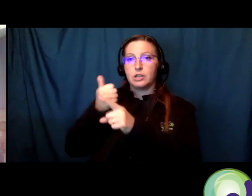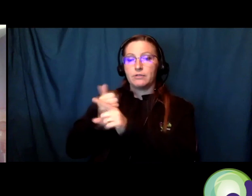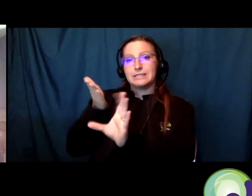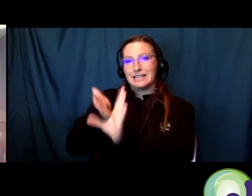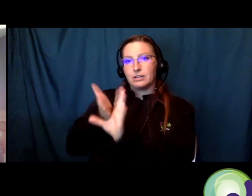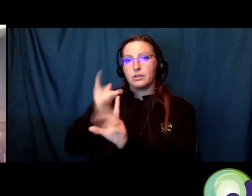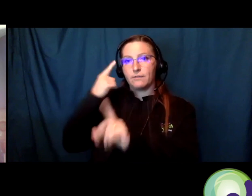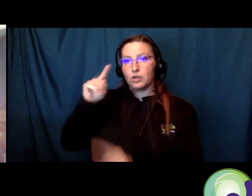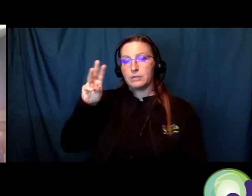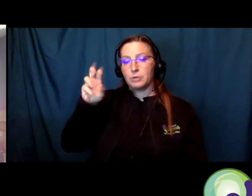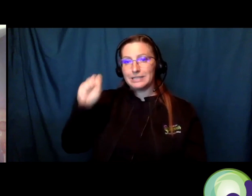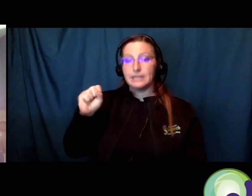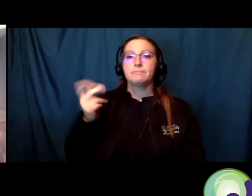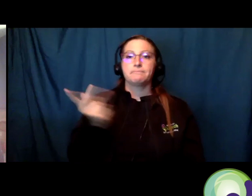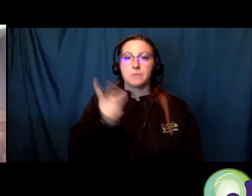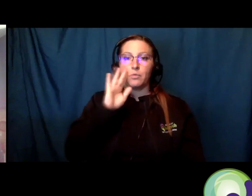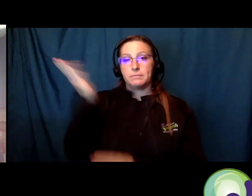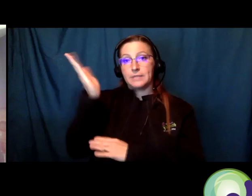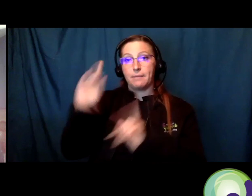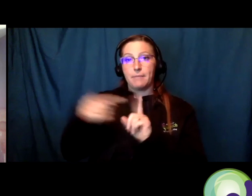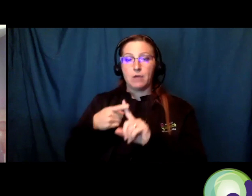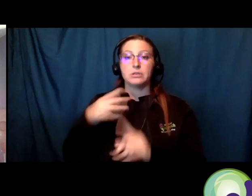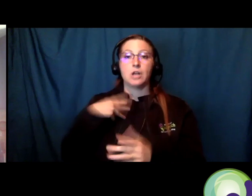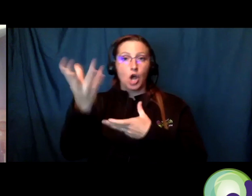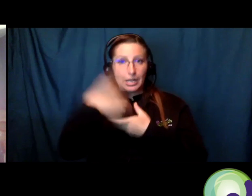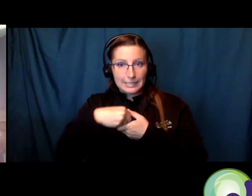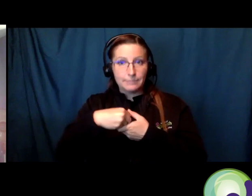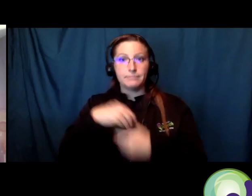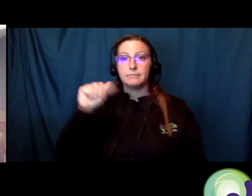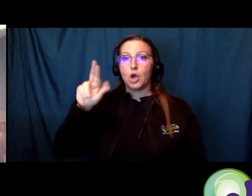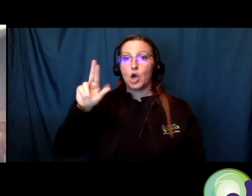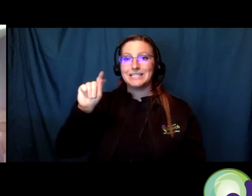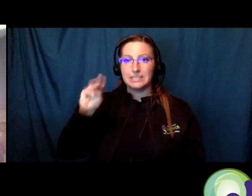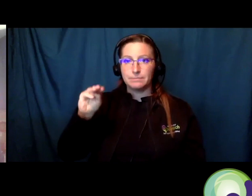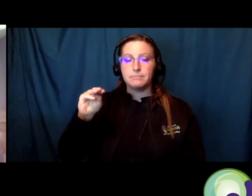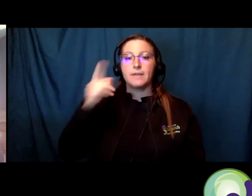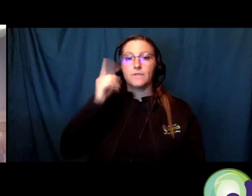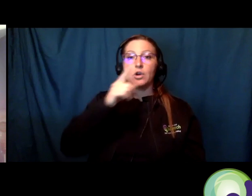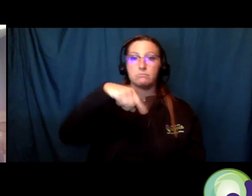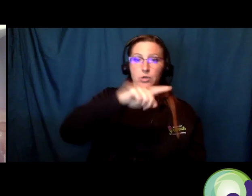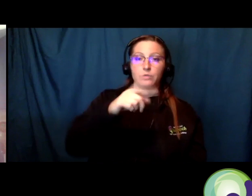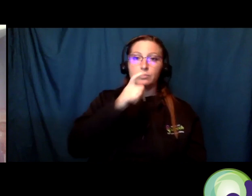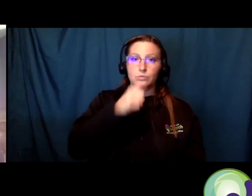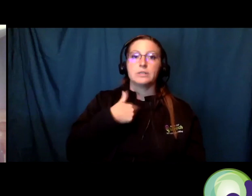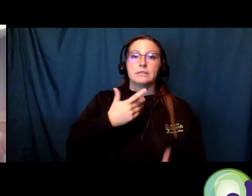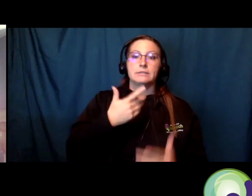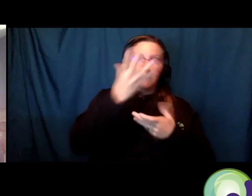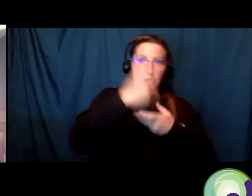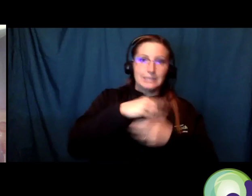autism and for kids with you know, hearing loss and autism and some other some other topics related to that.